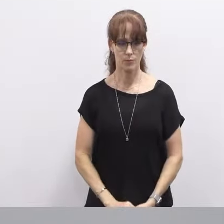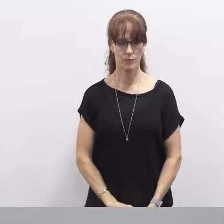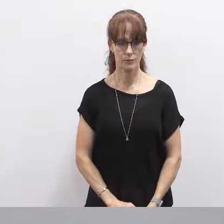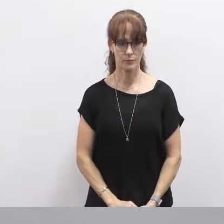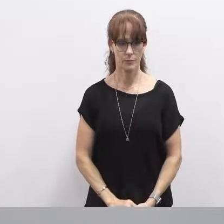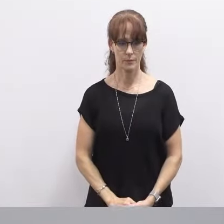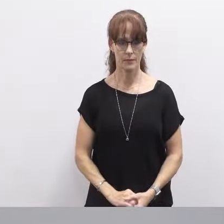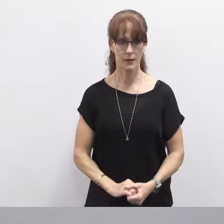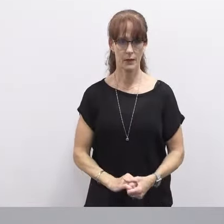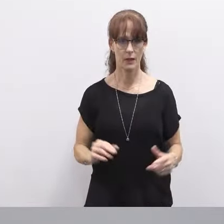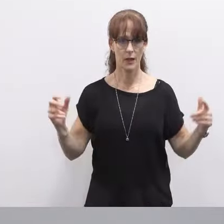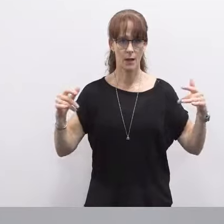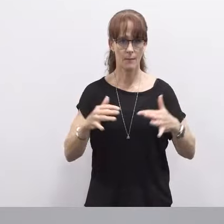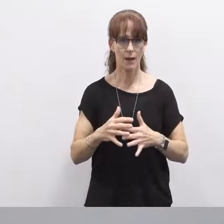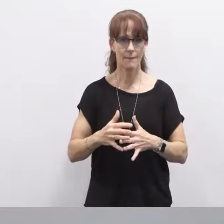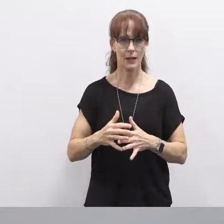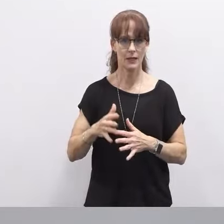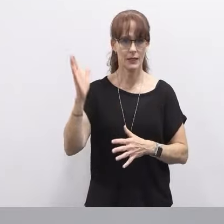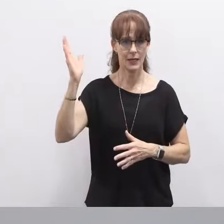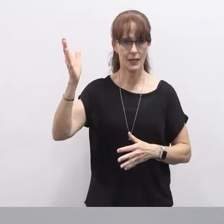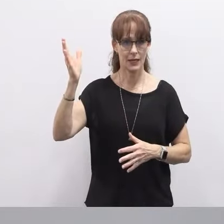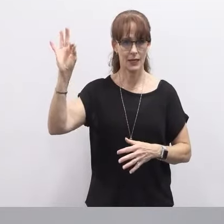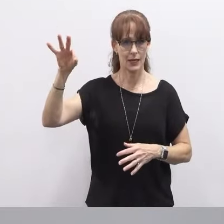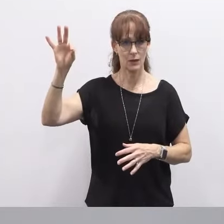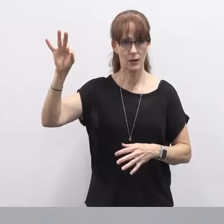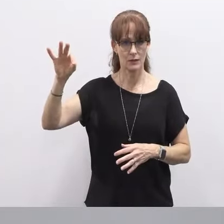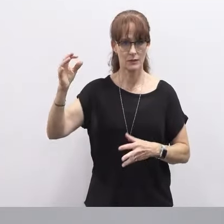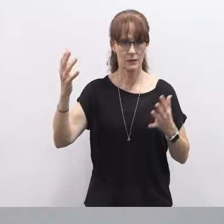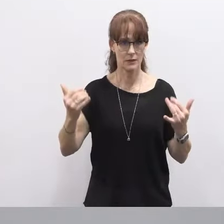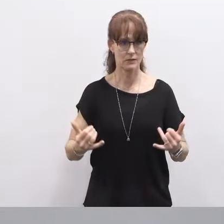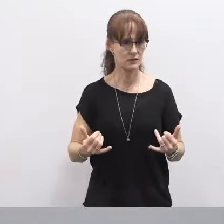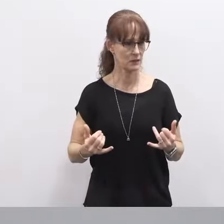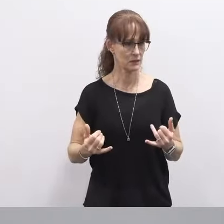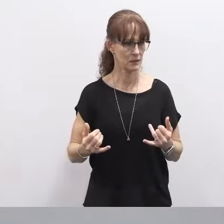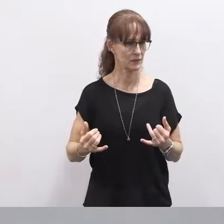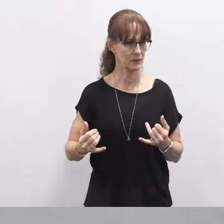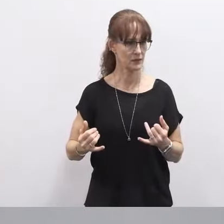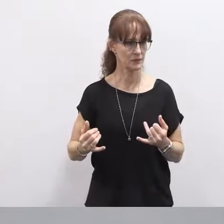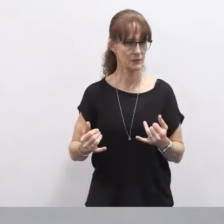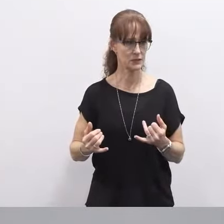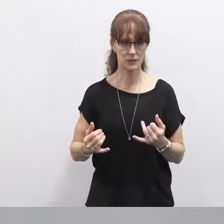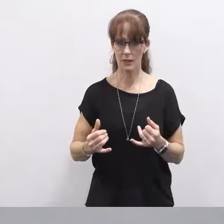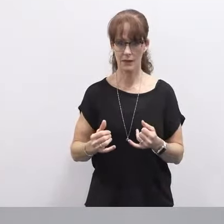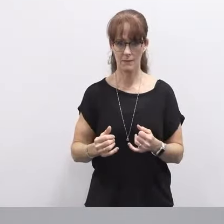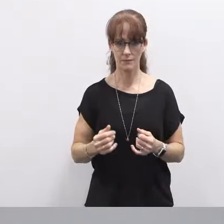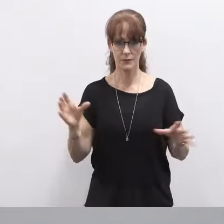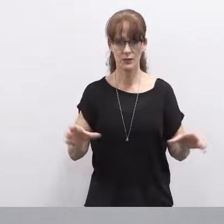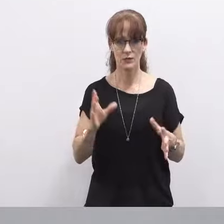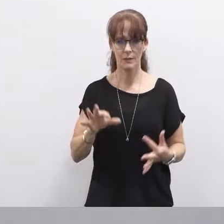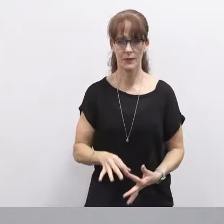Public hearing today, we have none. And I'm gonna do a little something special here